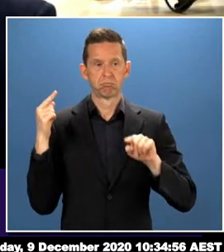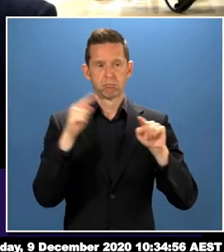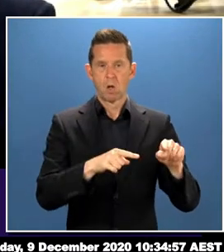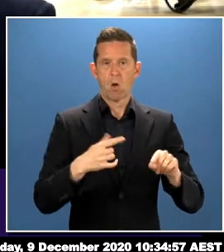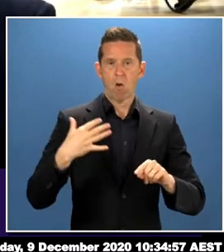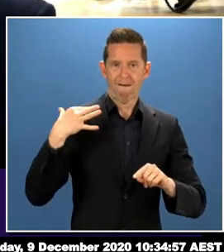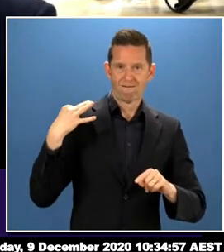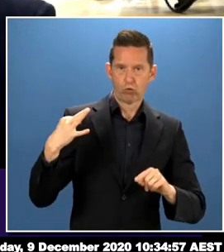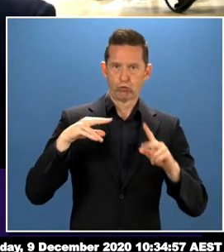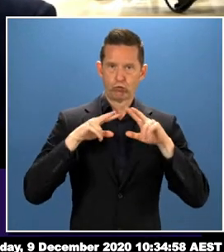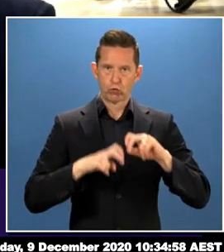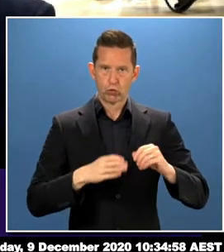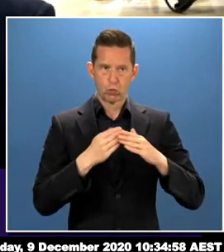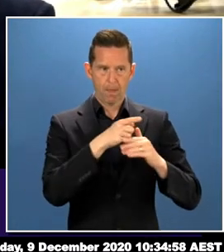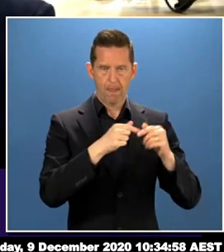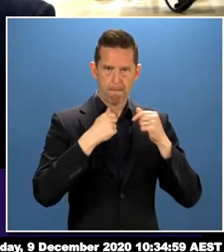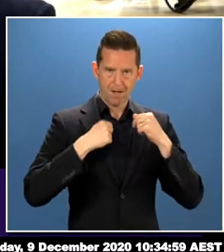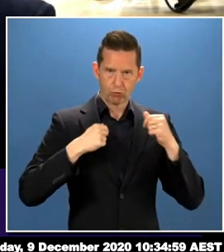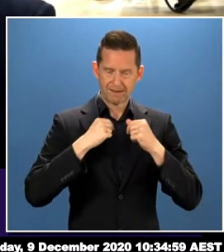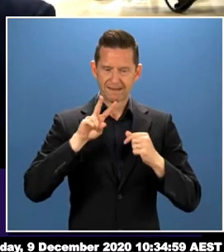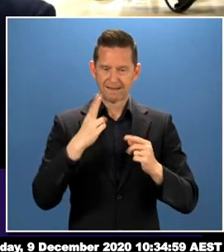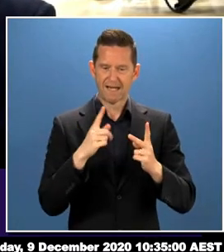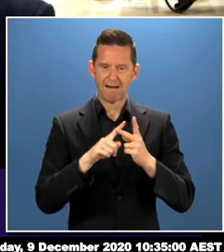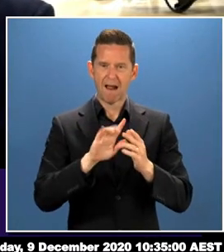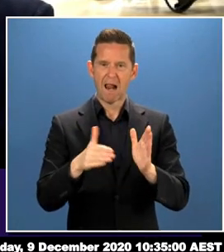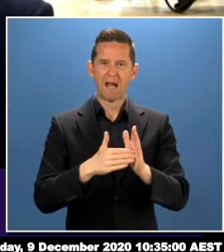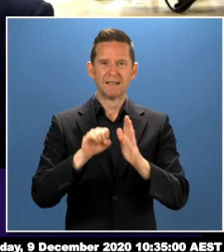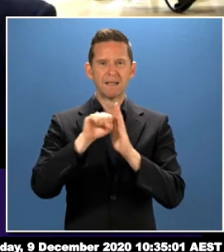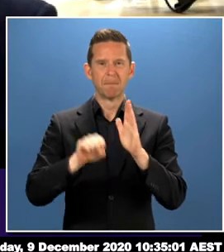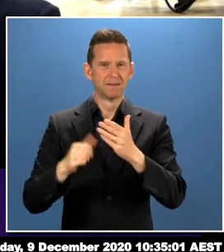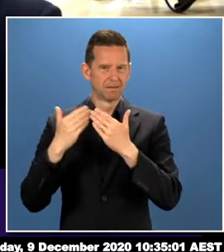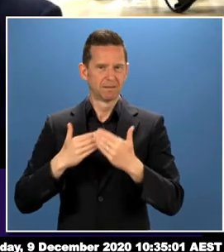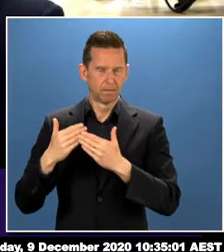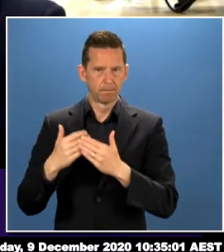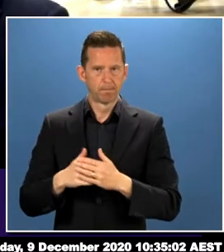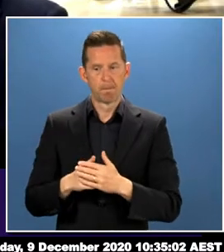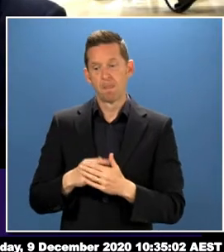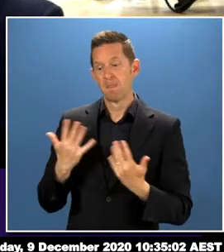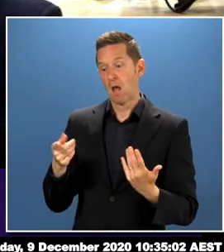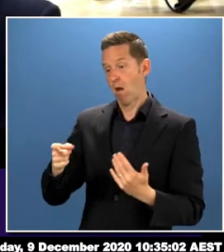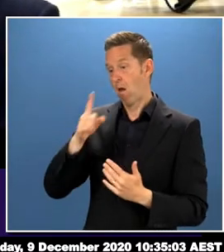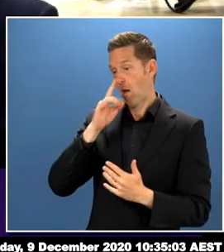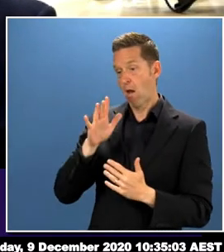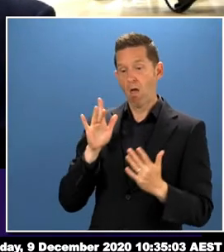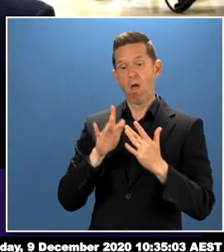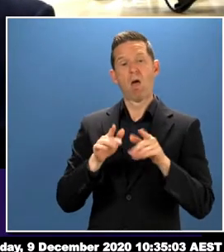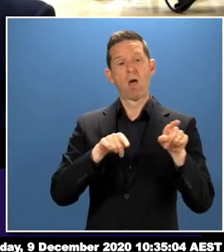research capacity in my second last semester of university. And then that led to a contact at Mallesons, is that right?